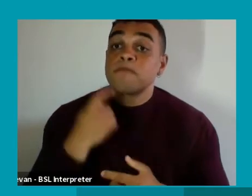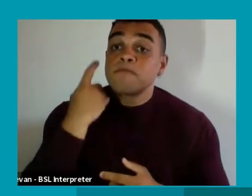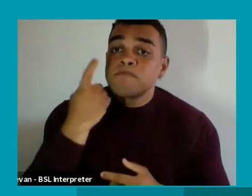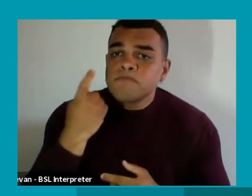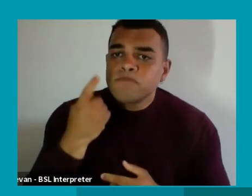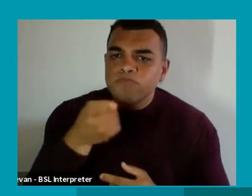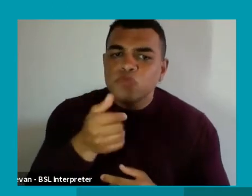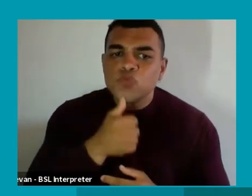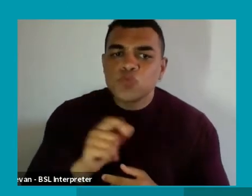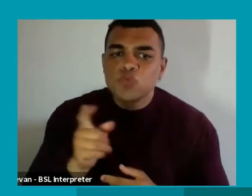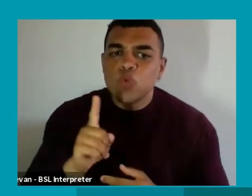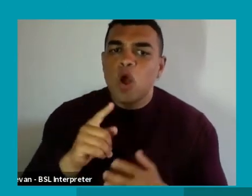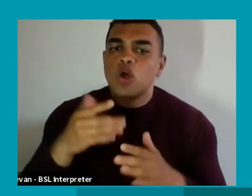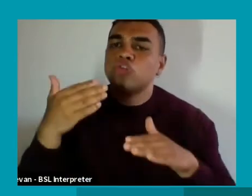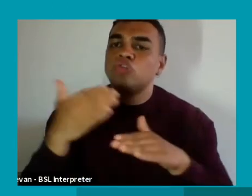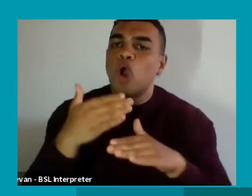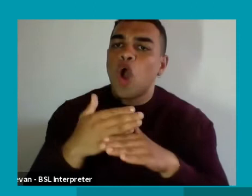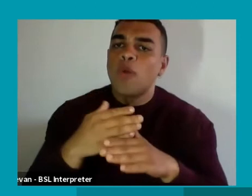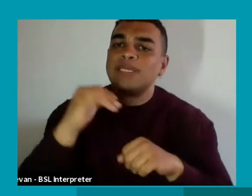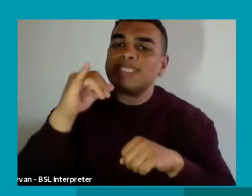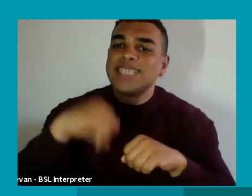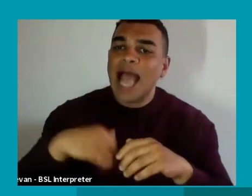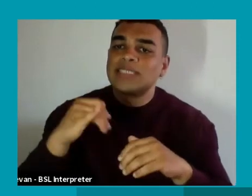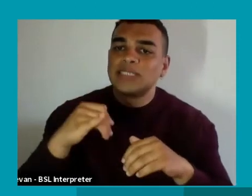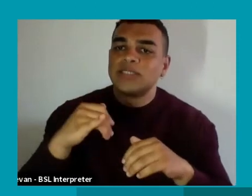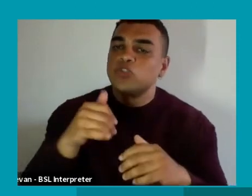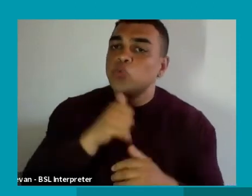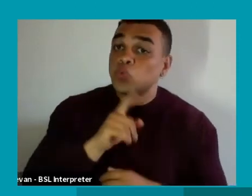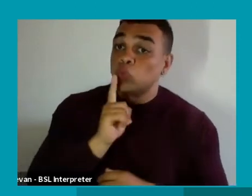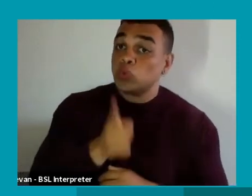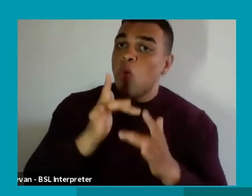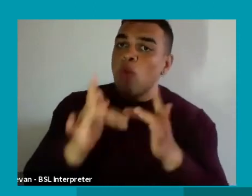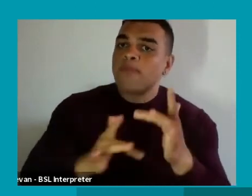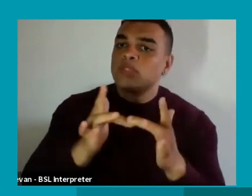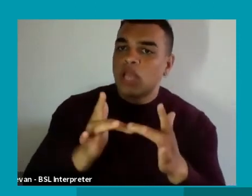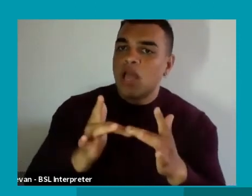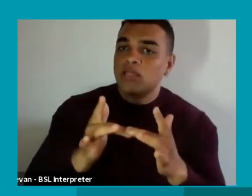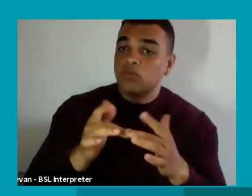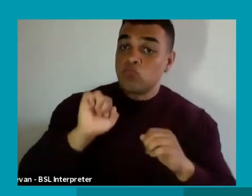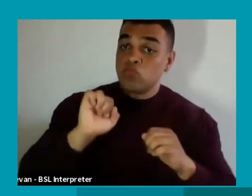can actually cut and paste the job description. Uh, into the system.